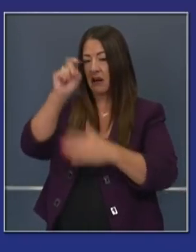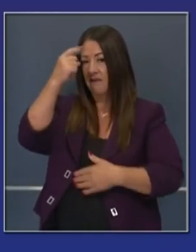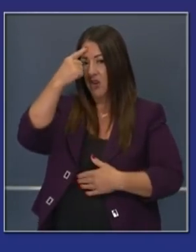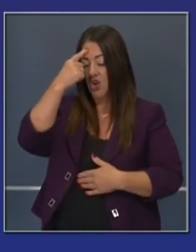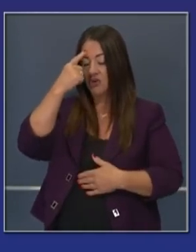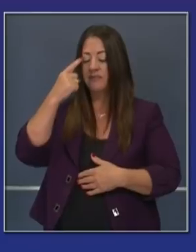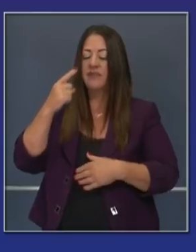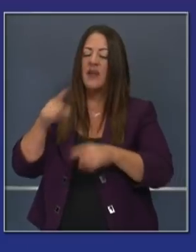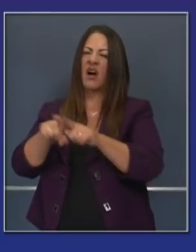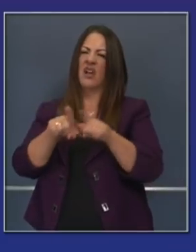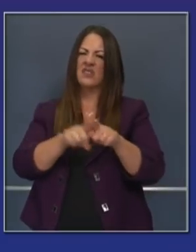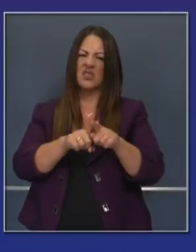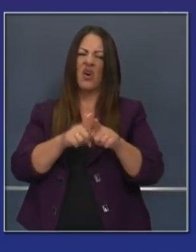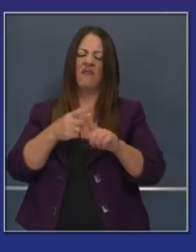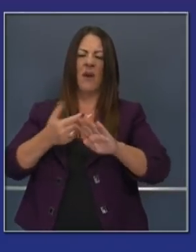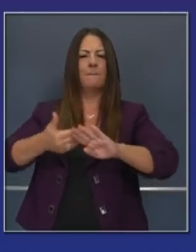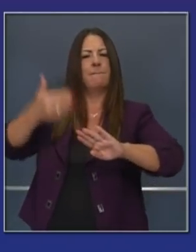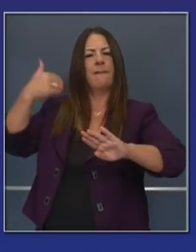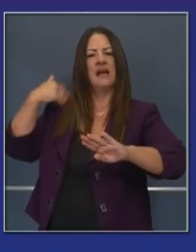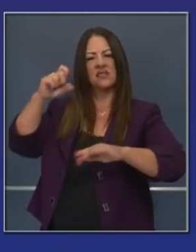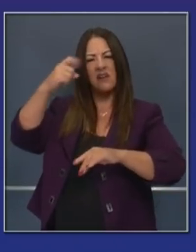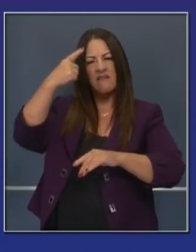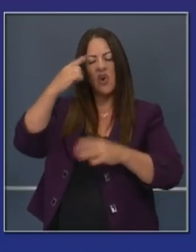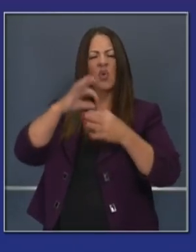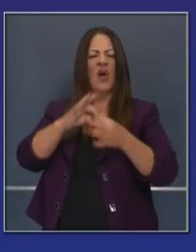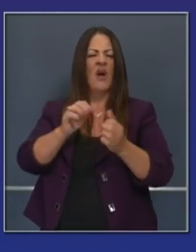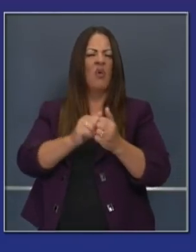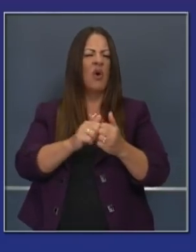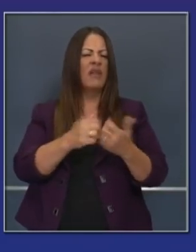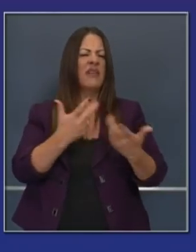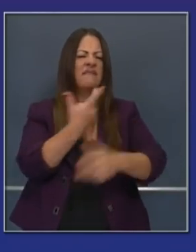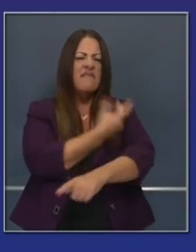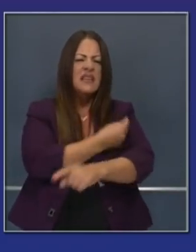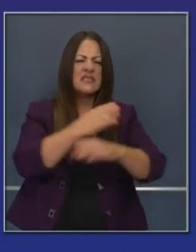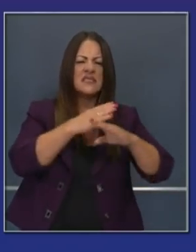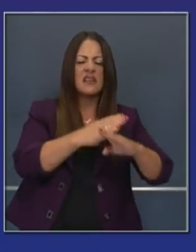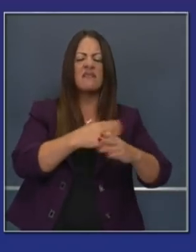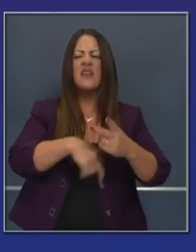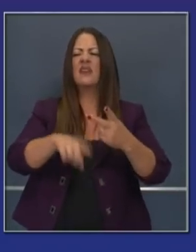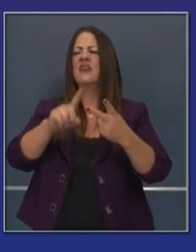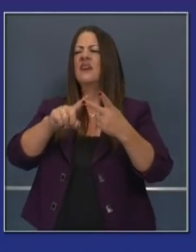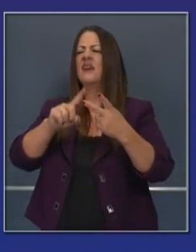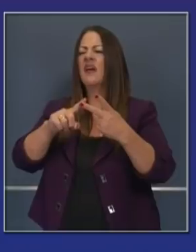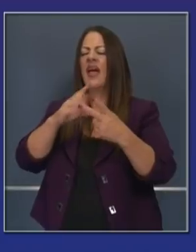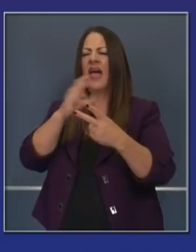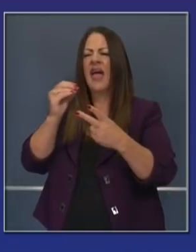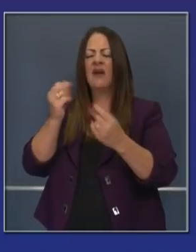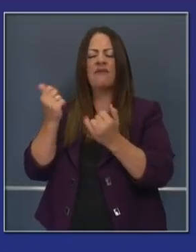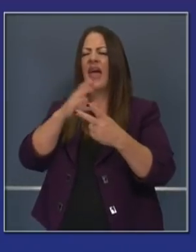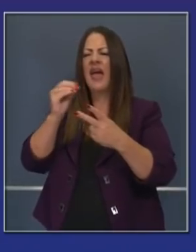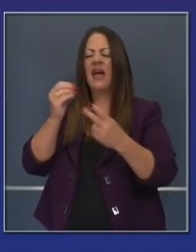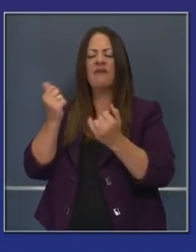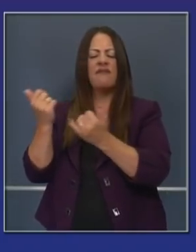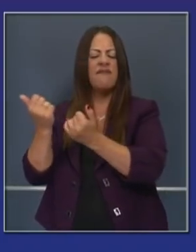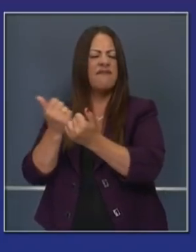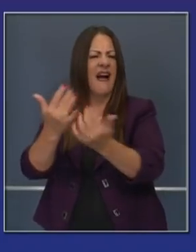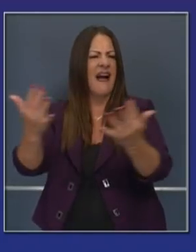OUR CHIEFS OF STAFF CONNECTED ON A CONSISTENT BASIS. GOVERNORS CONNECTED ON A CONSISTENT BASIS. HAD A WONDERFUL CONVERSATION